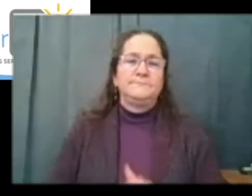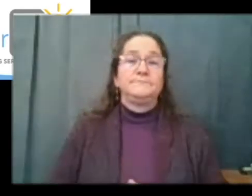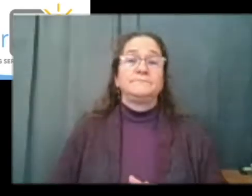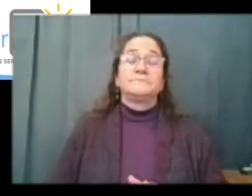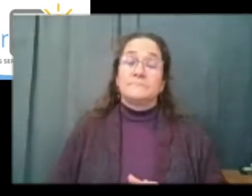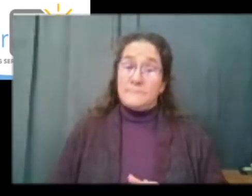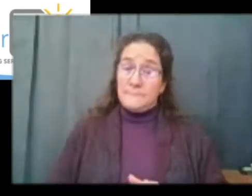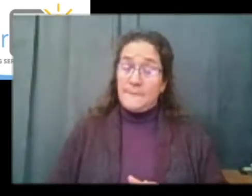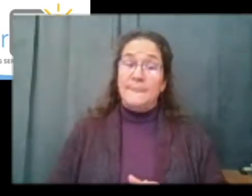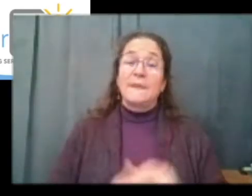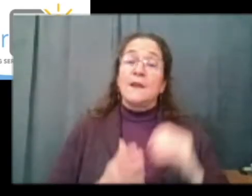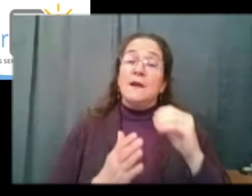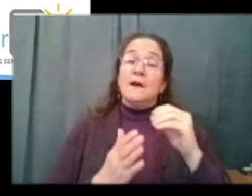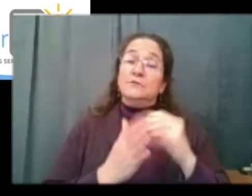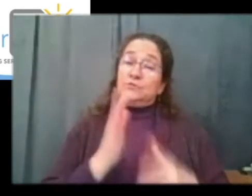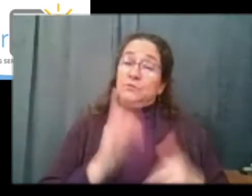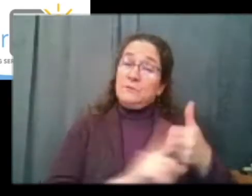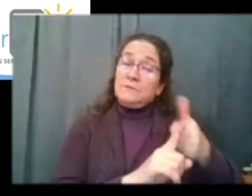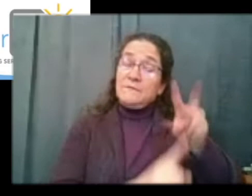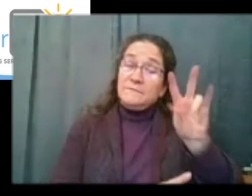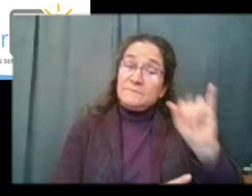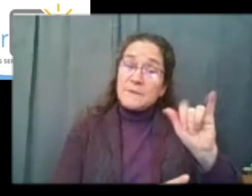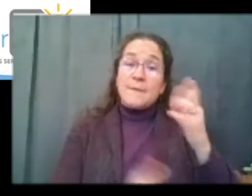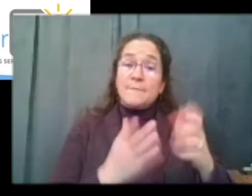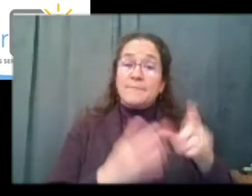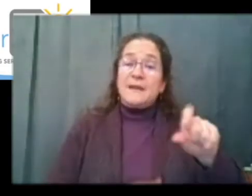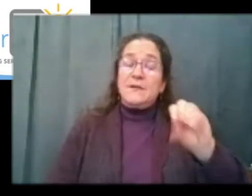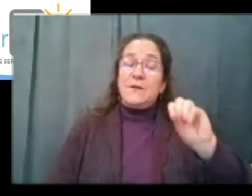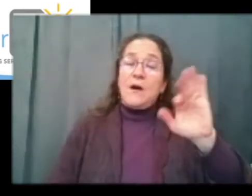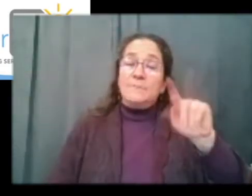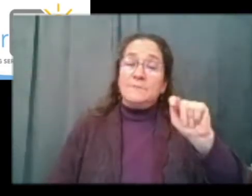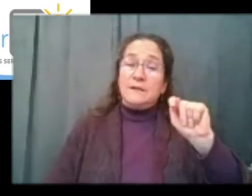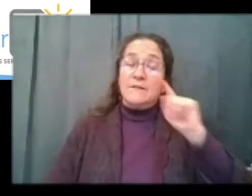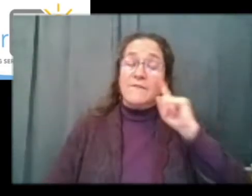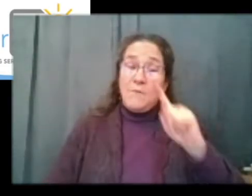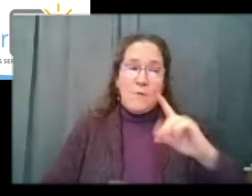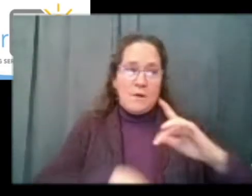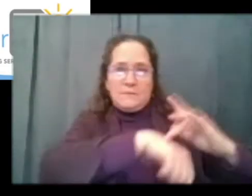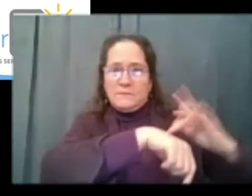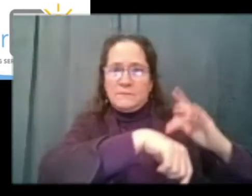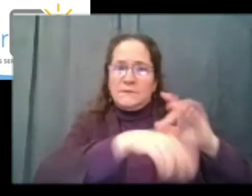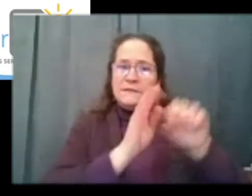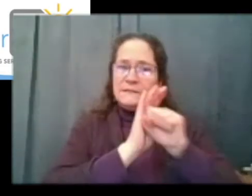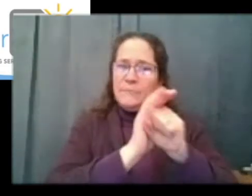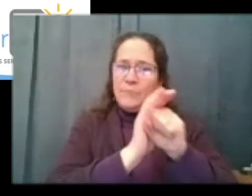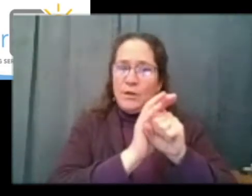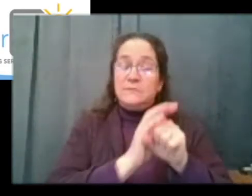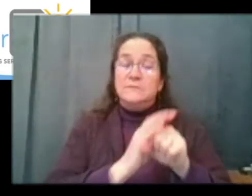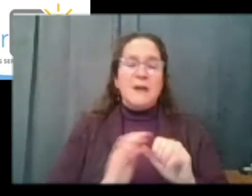need to have an object or tangible simple system in the home, so helping parents to organize these symbols